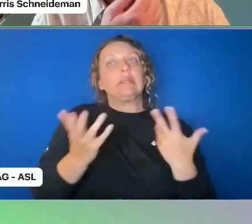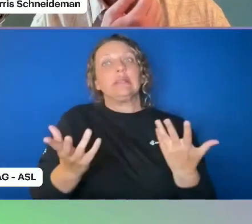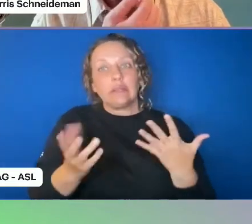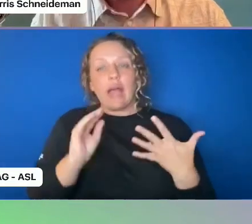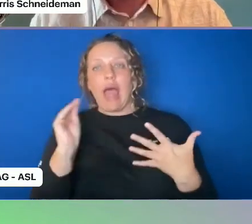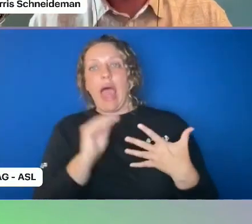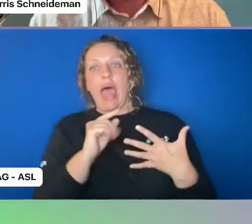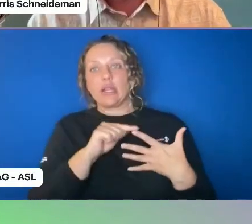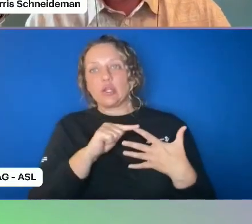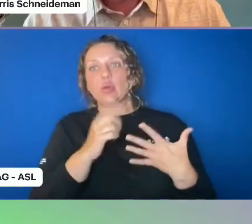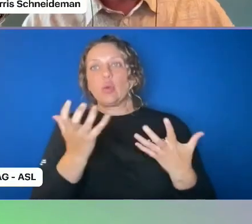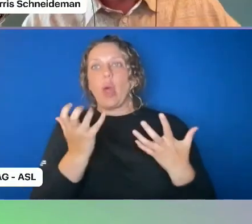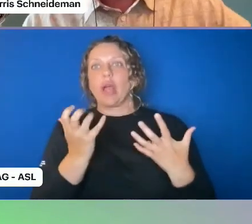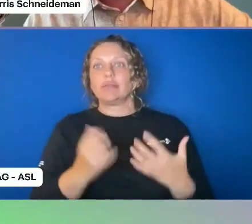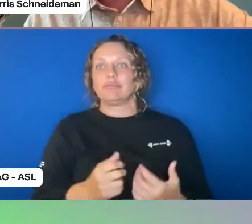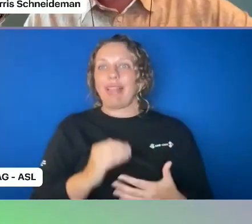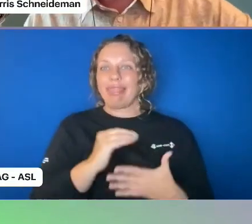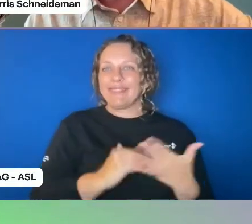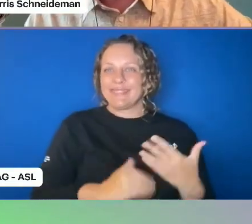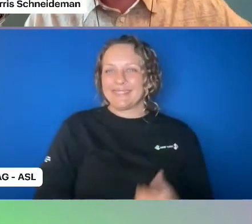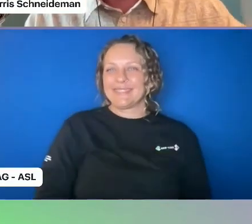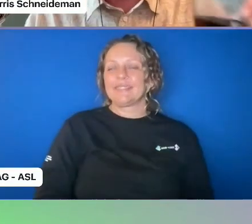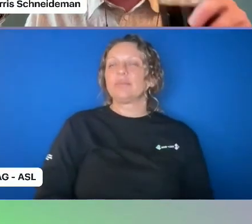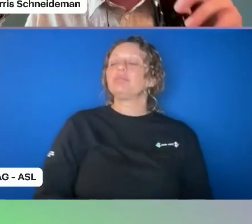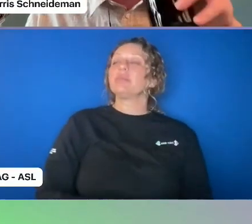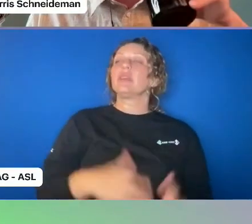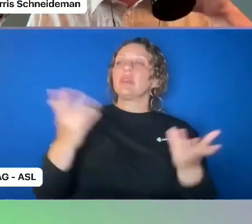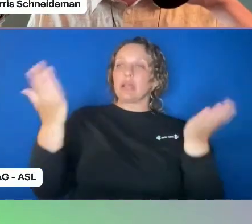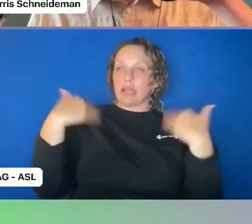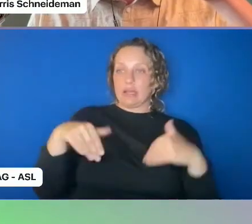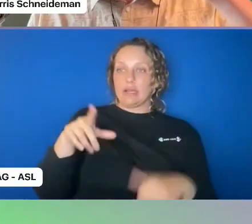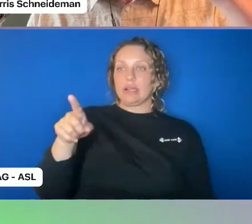All right, next question. This one's for you, Shivaji.